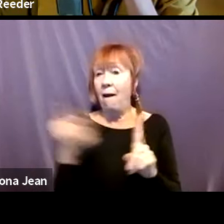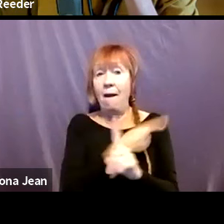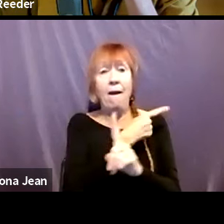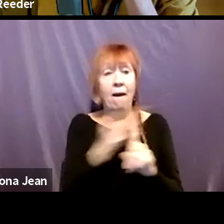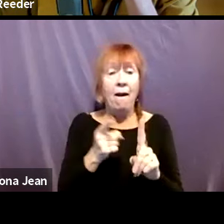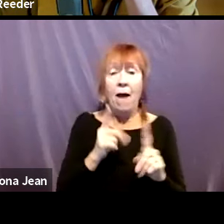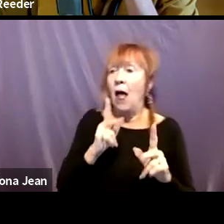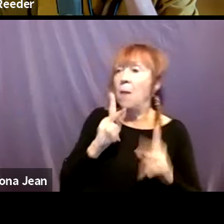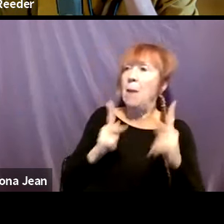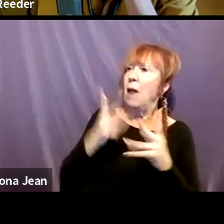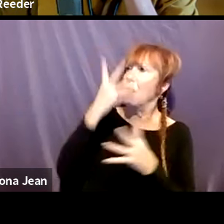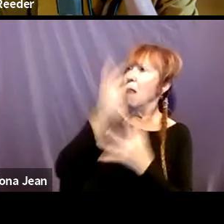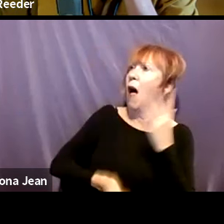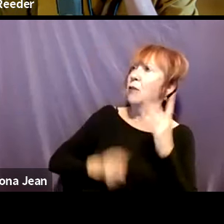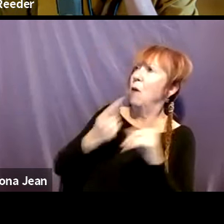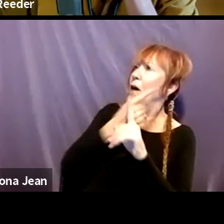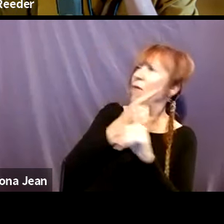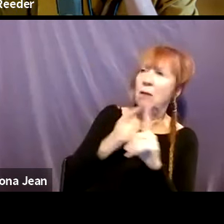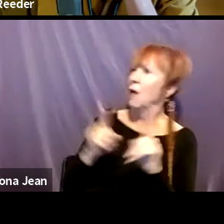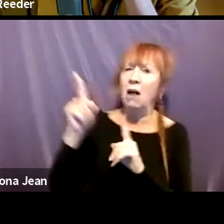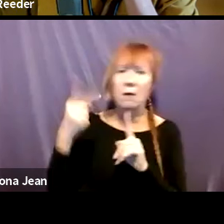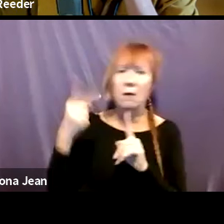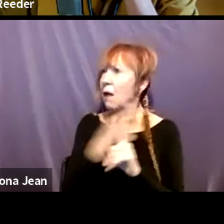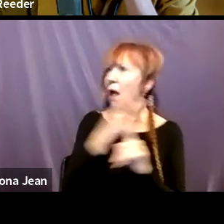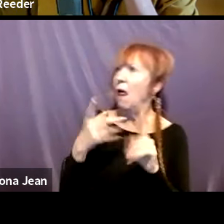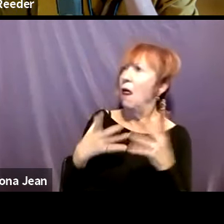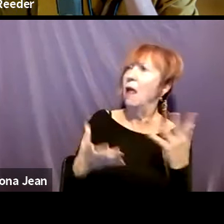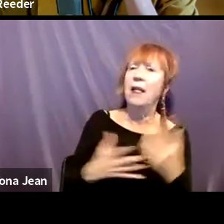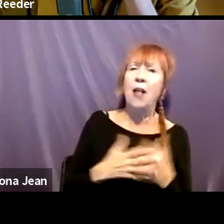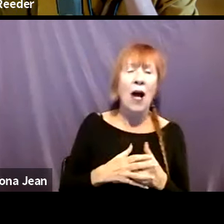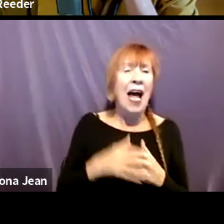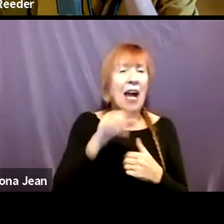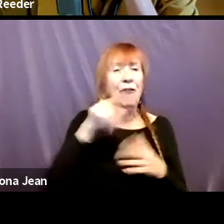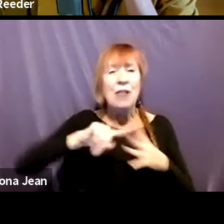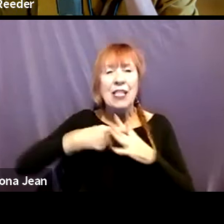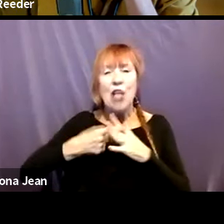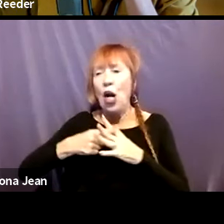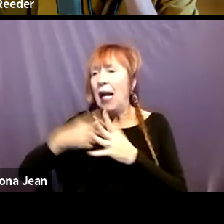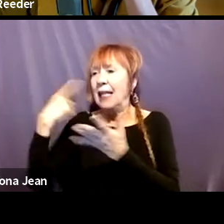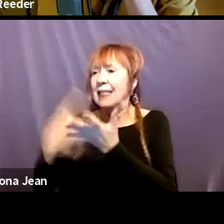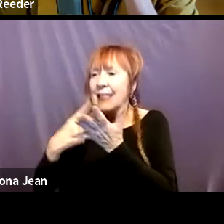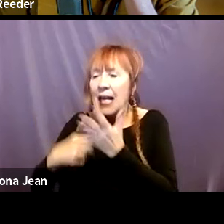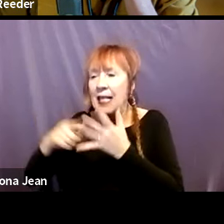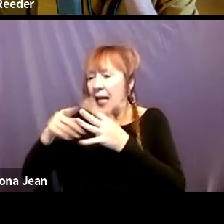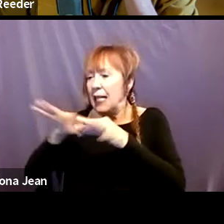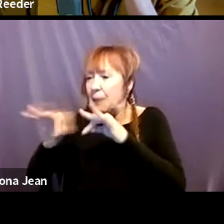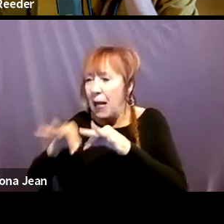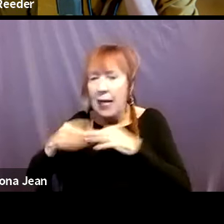So whatever it is, whether it be a wardrobe thing, or a set piece that you think is so so funny,